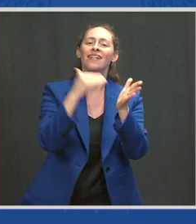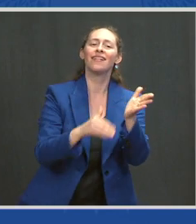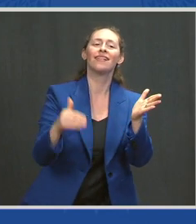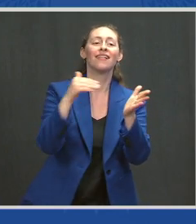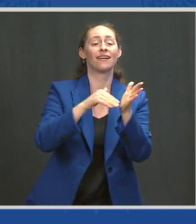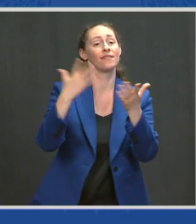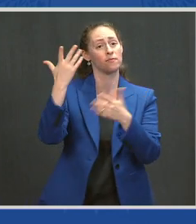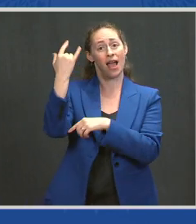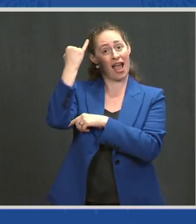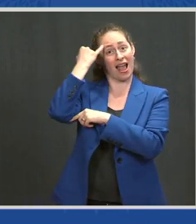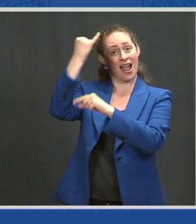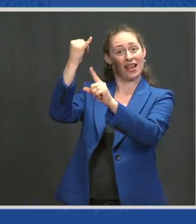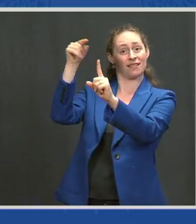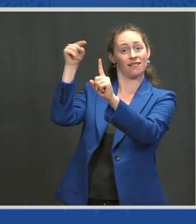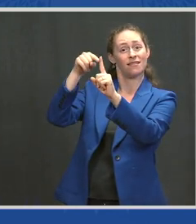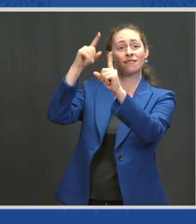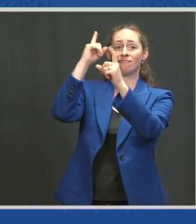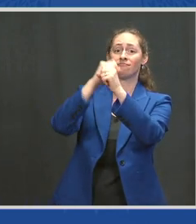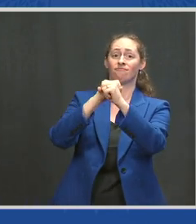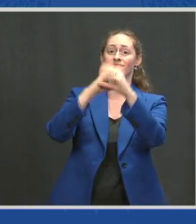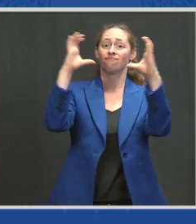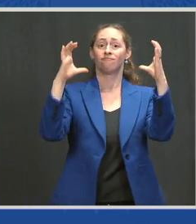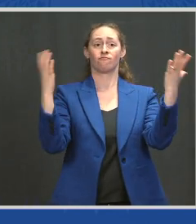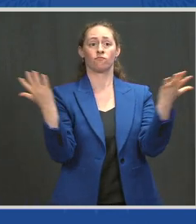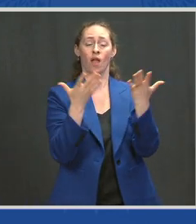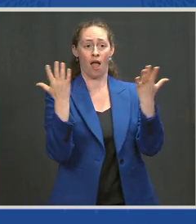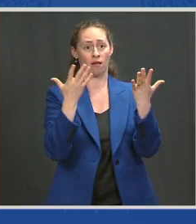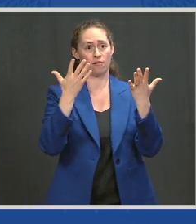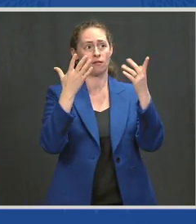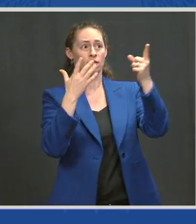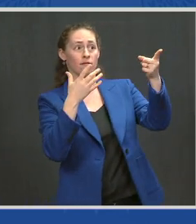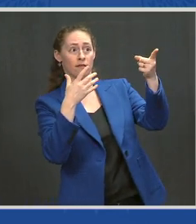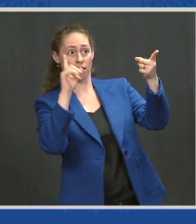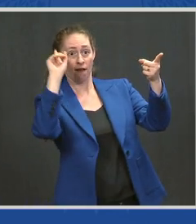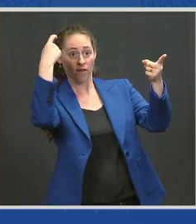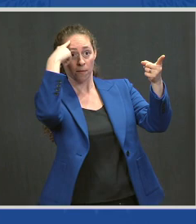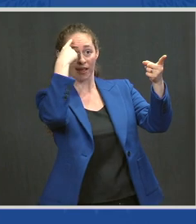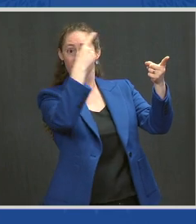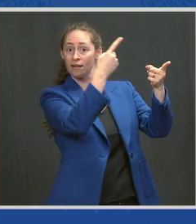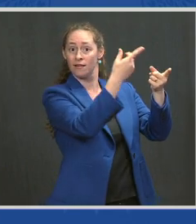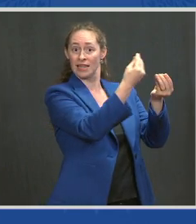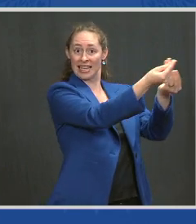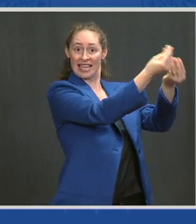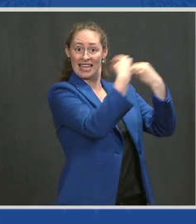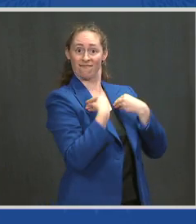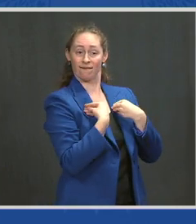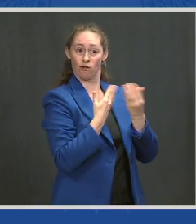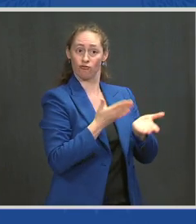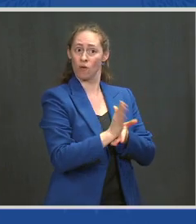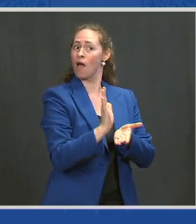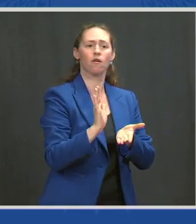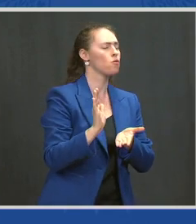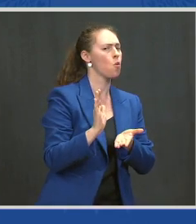We don't derive our rights from the government; we possess them because we're born -- period.